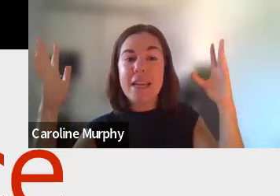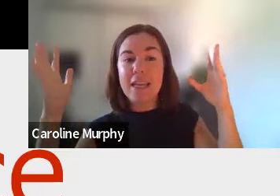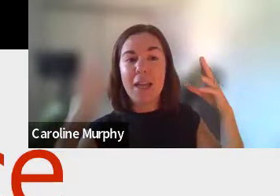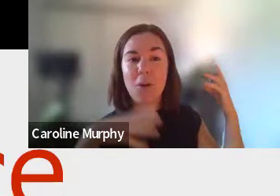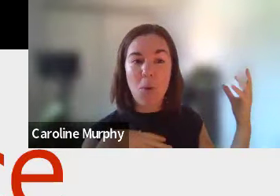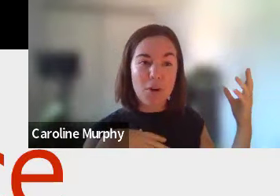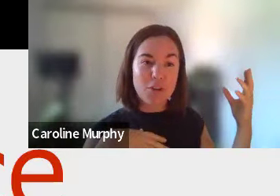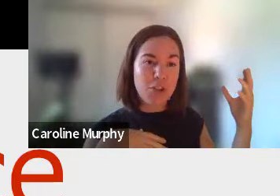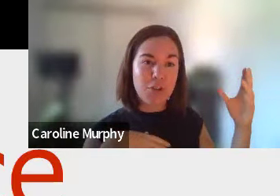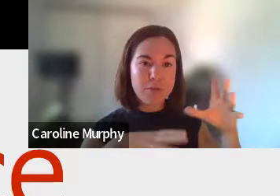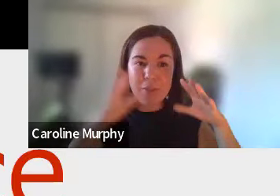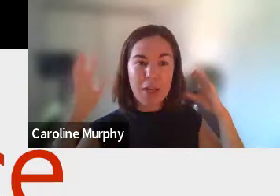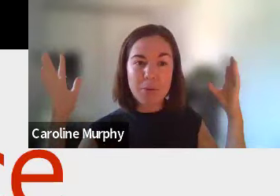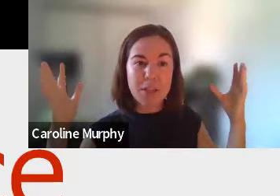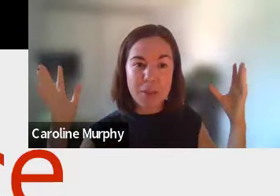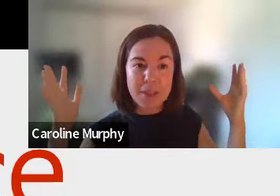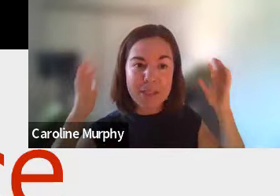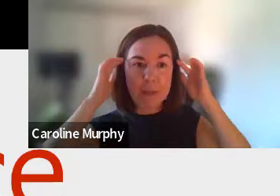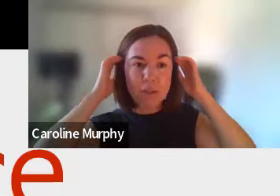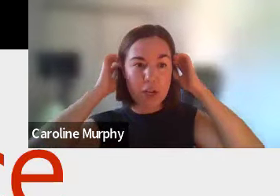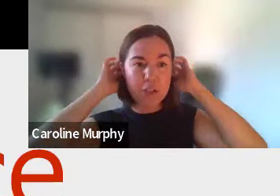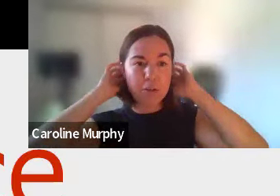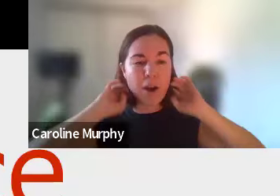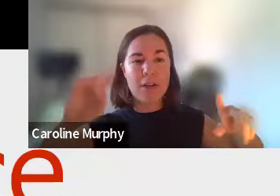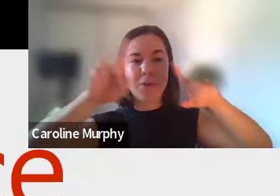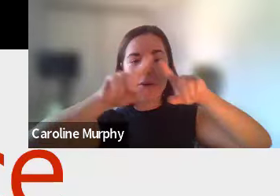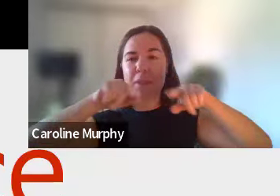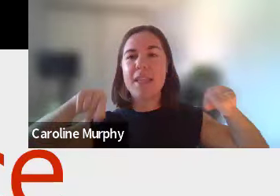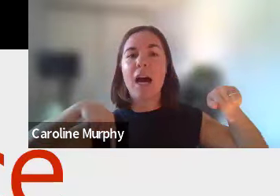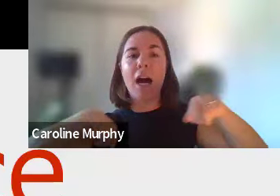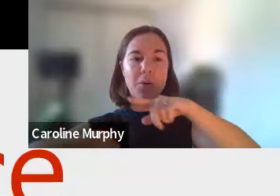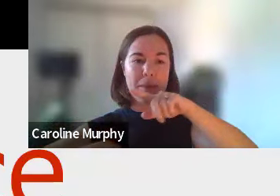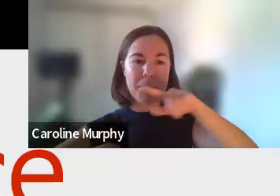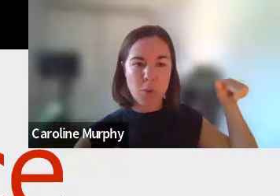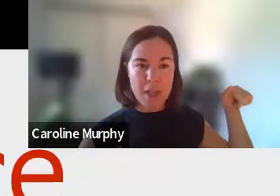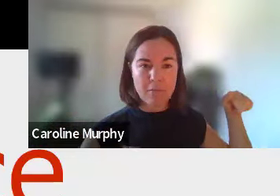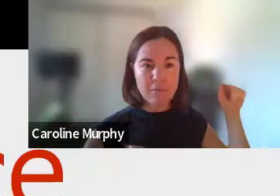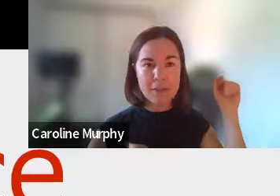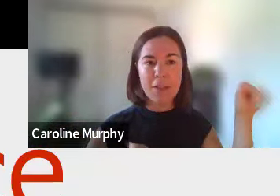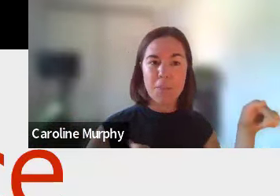need in order to deal with this administration priorities. This is really the conduit between